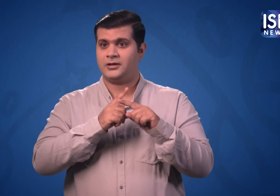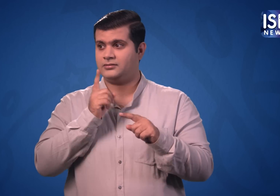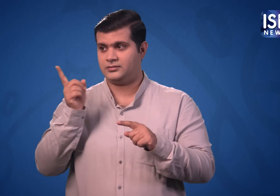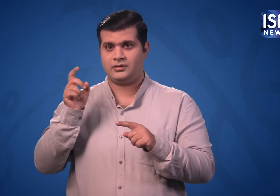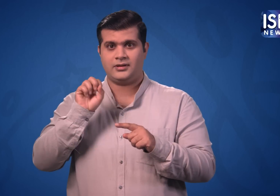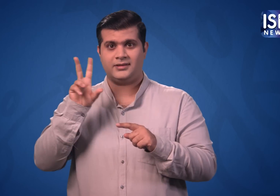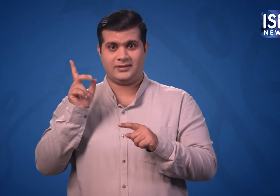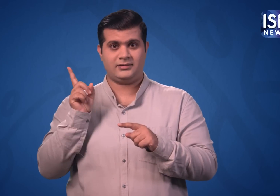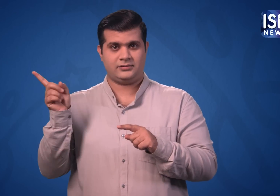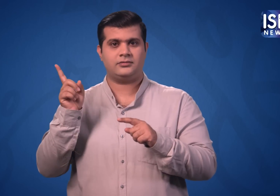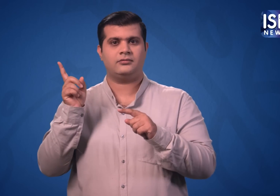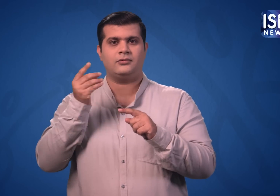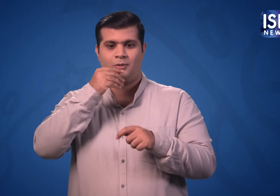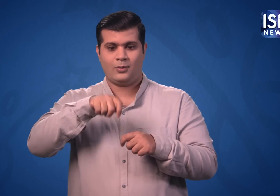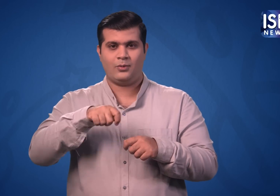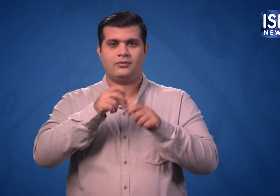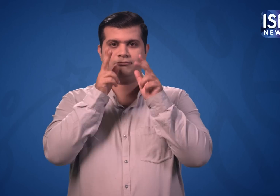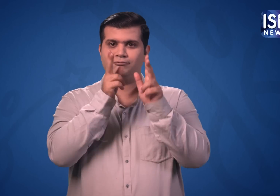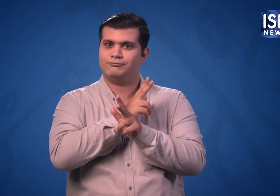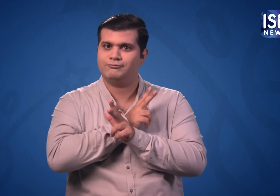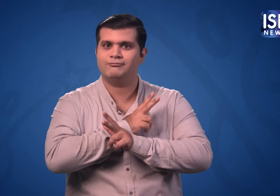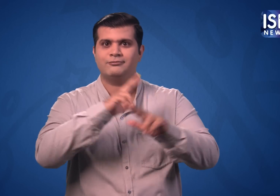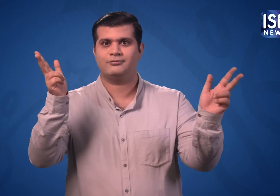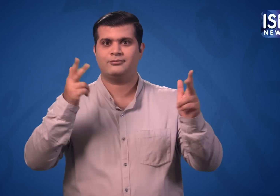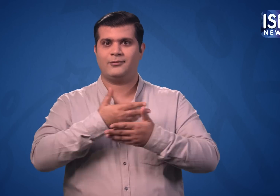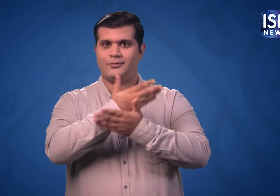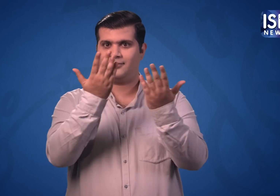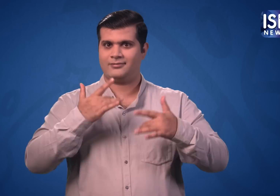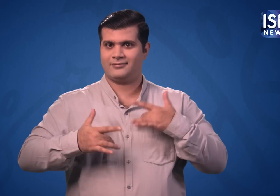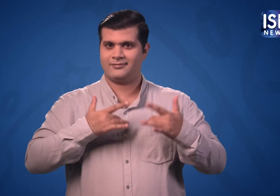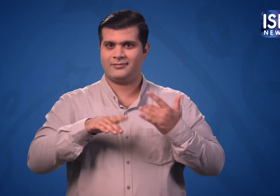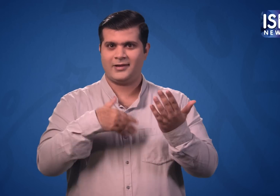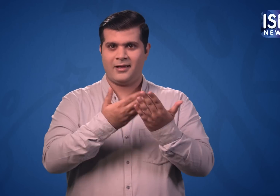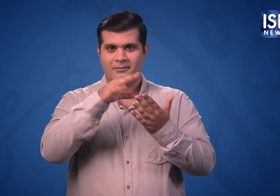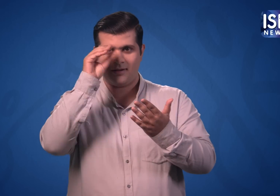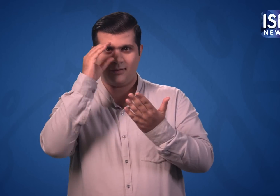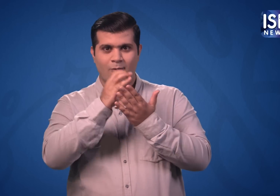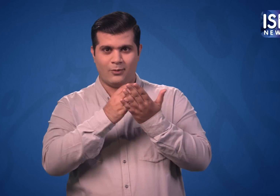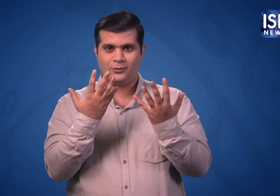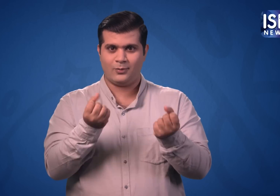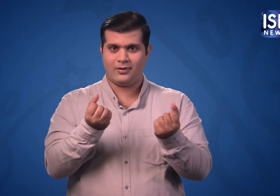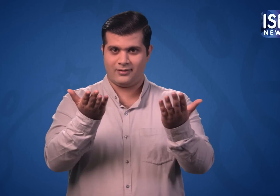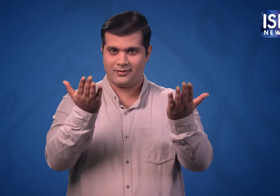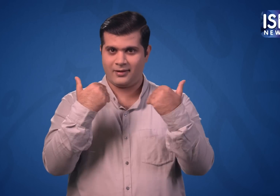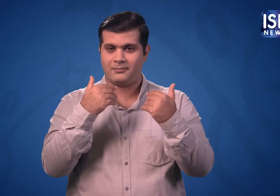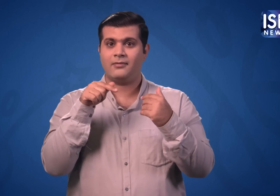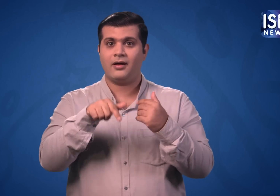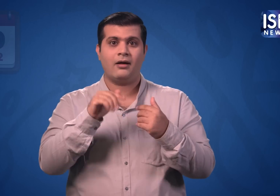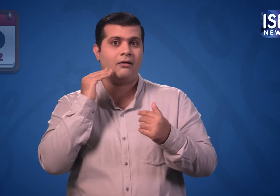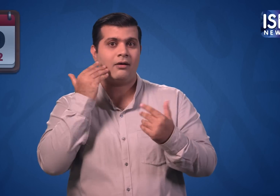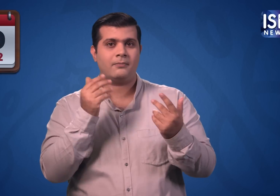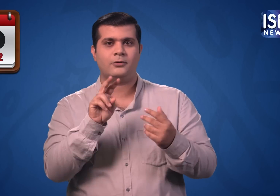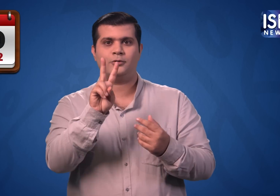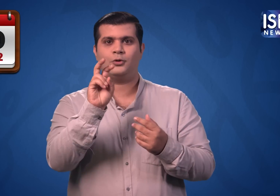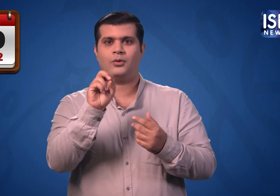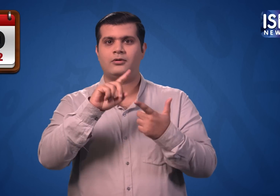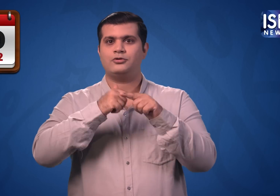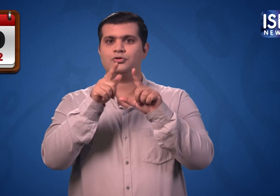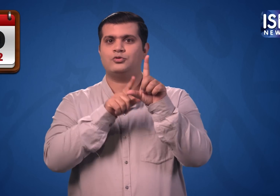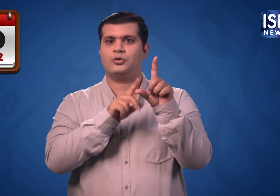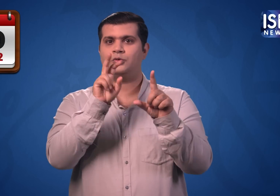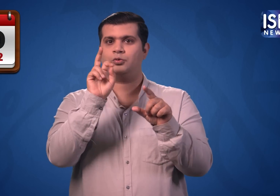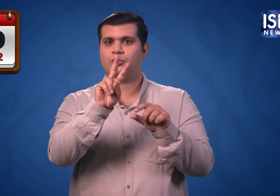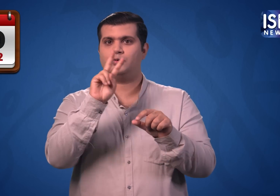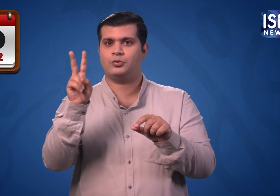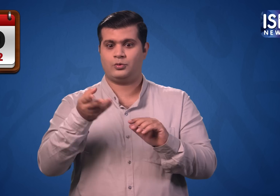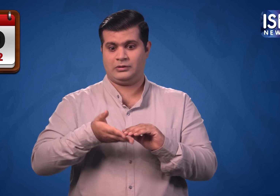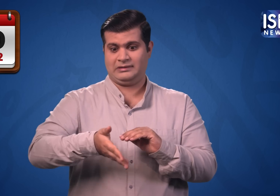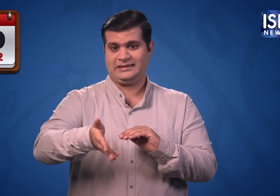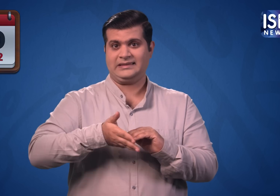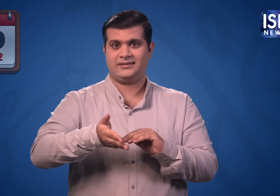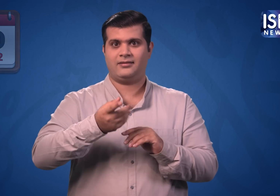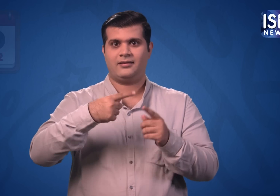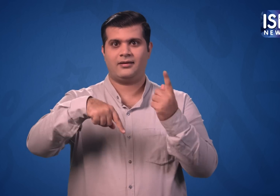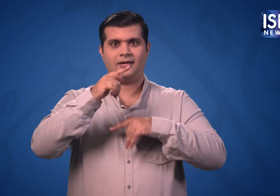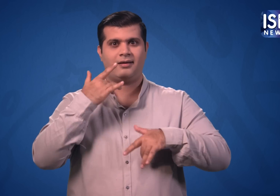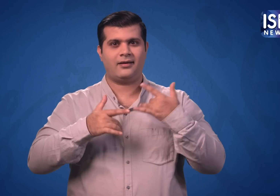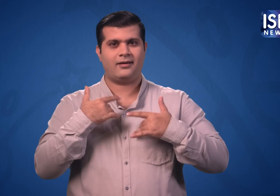Admissions are now open for the course which starts on 20th July 2022.